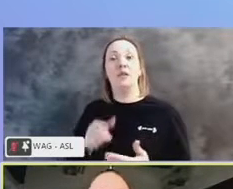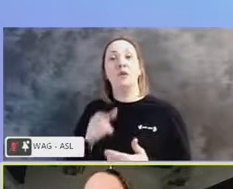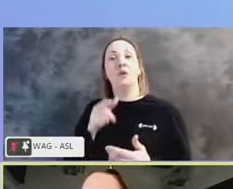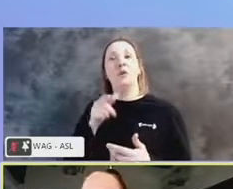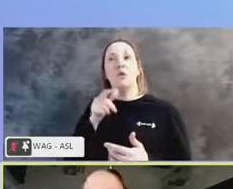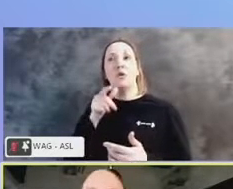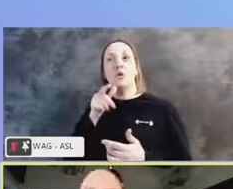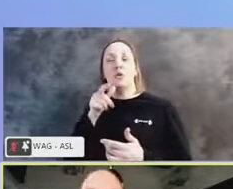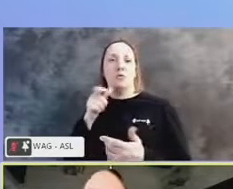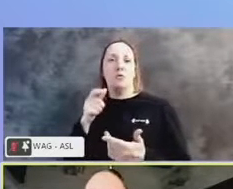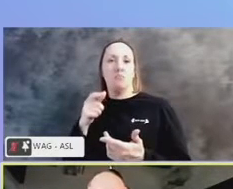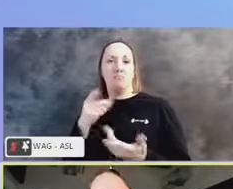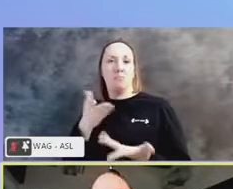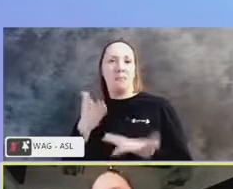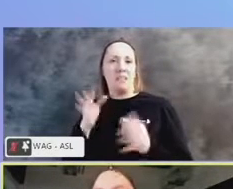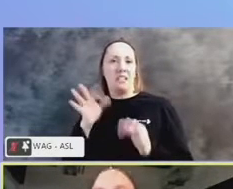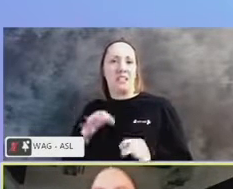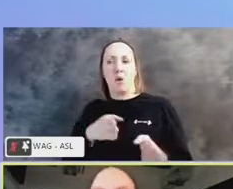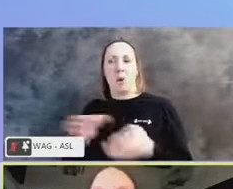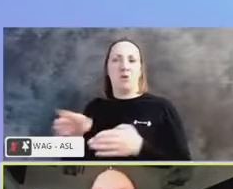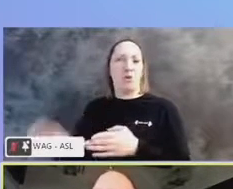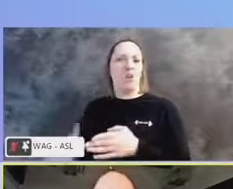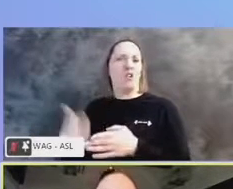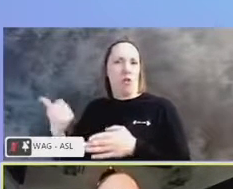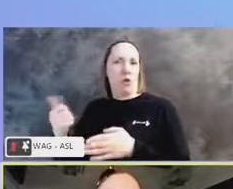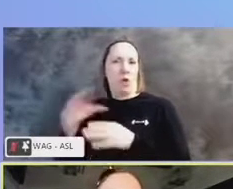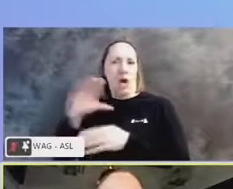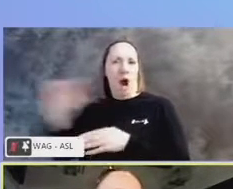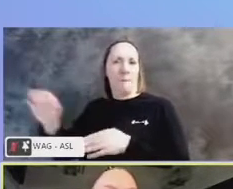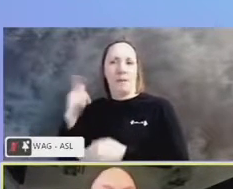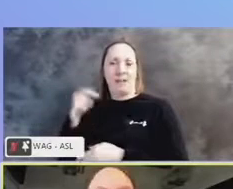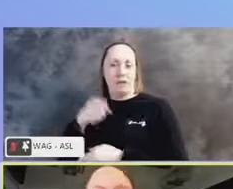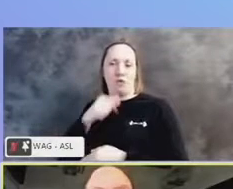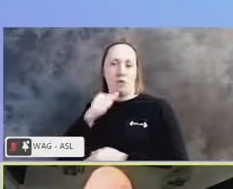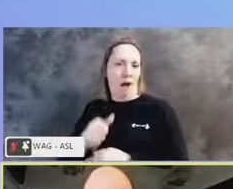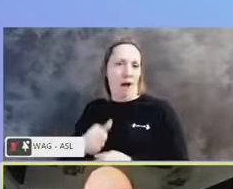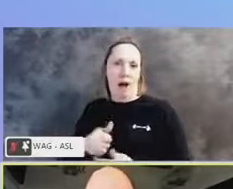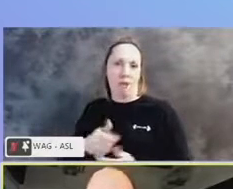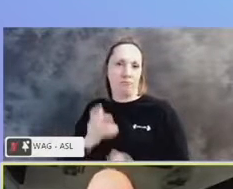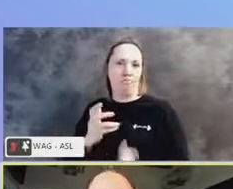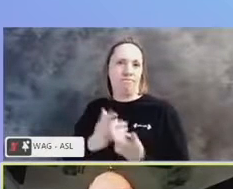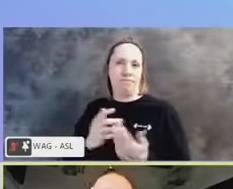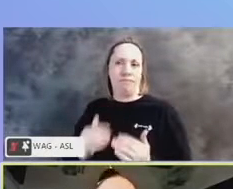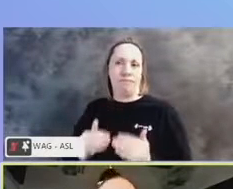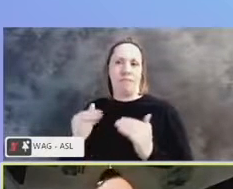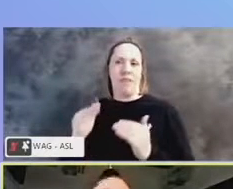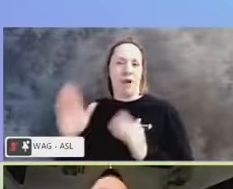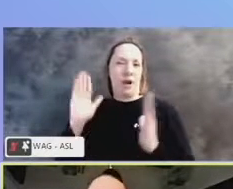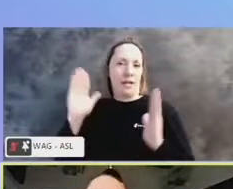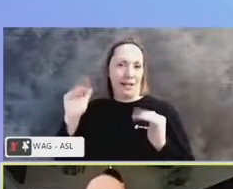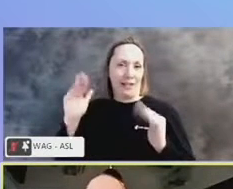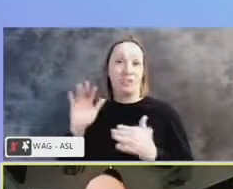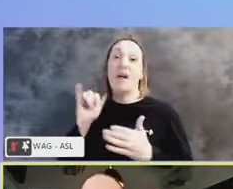they appreciate, that they are being prejudice against or neglected or excluded, and who could decide just to competitive yours because go